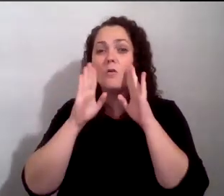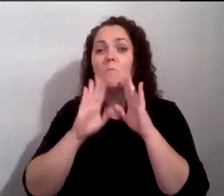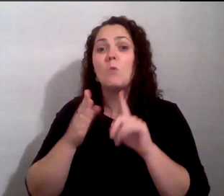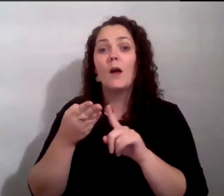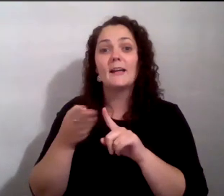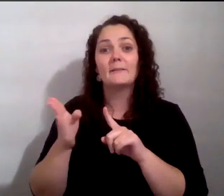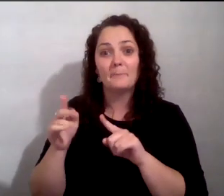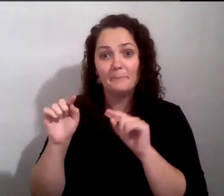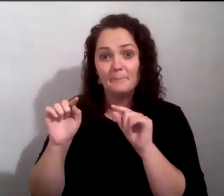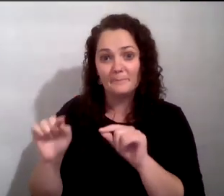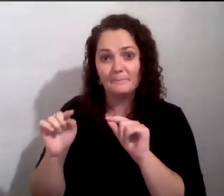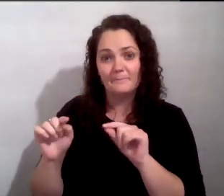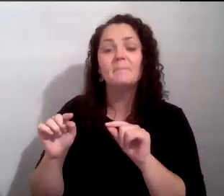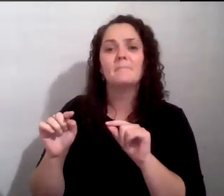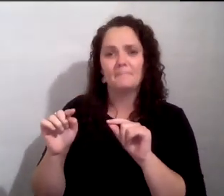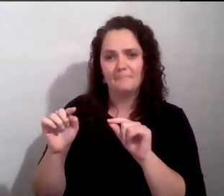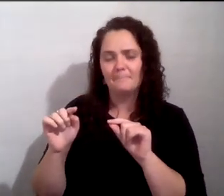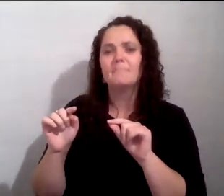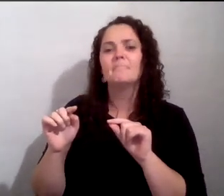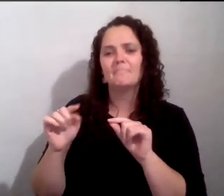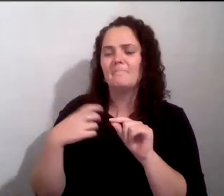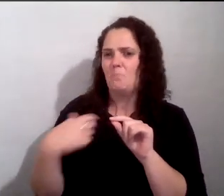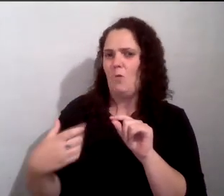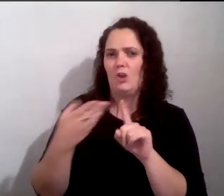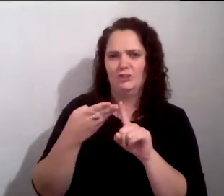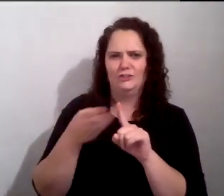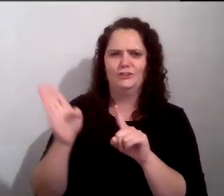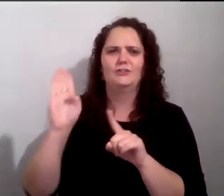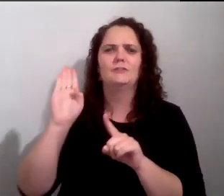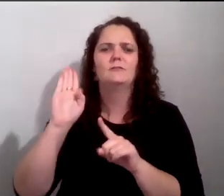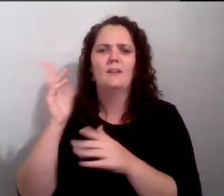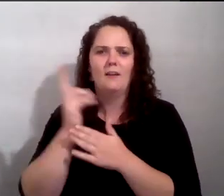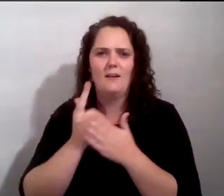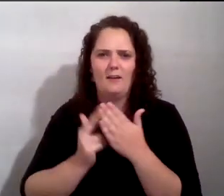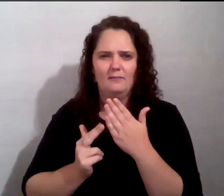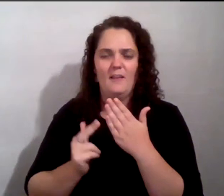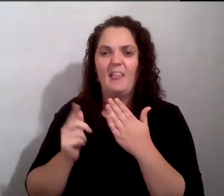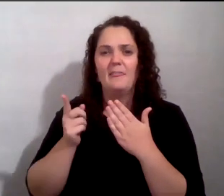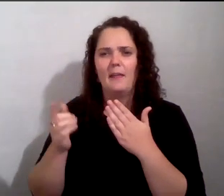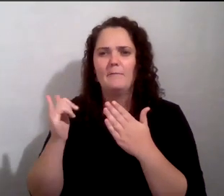Modernism, taking it to its extreme, even then questions what art